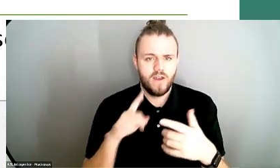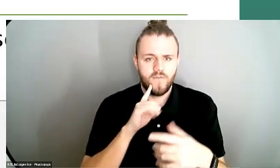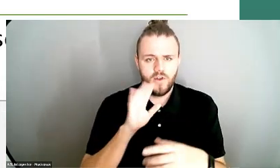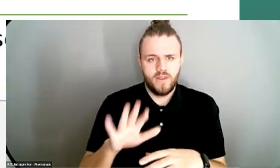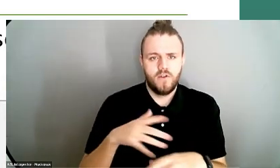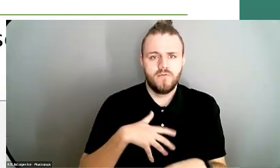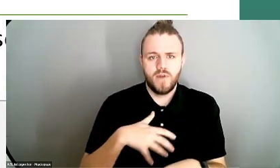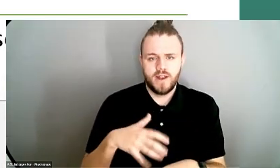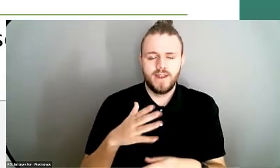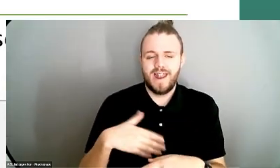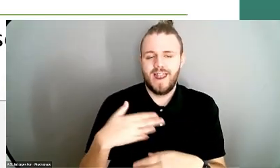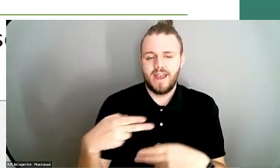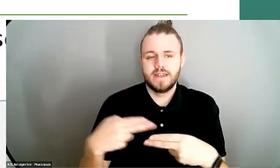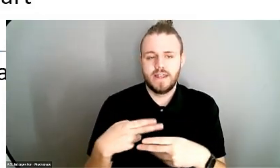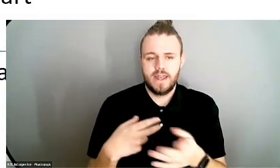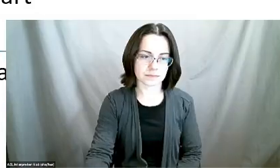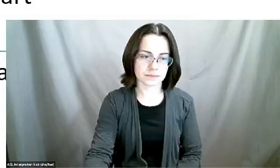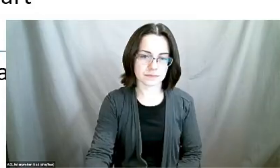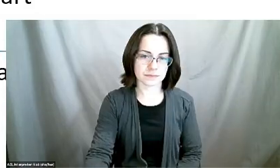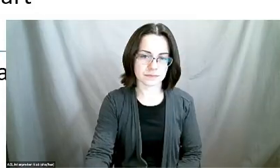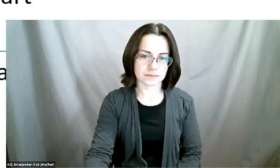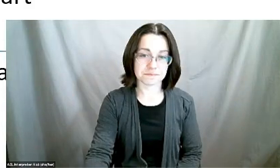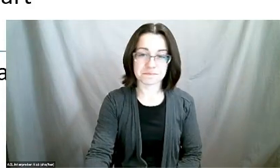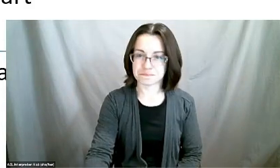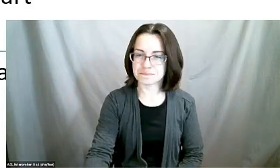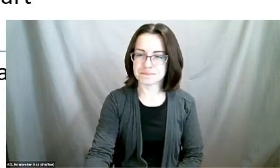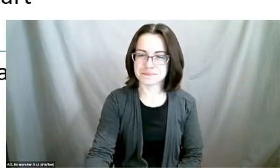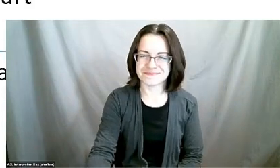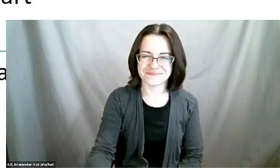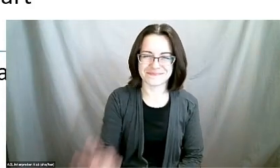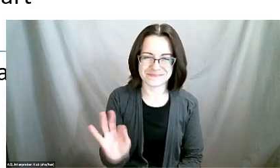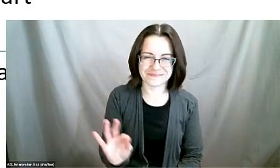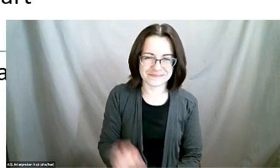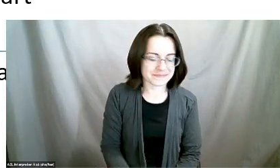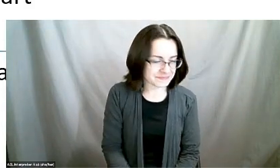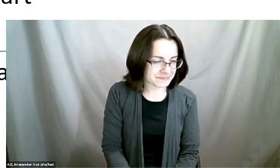Next slide. This is one of